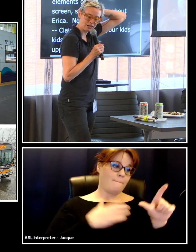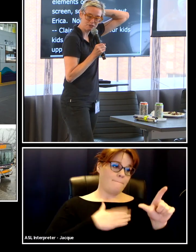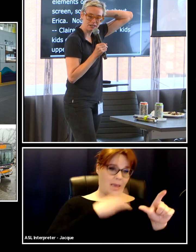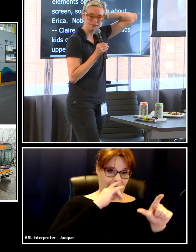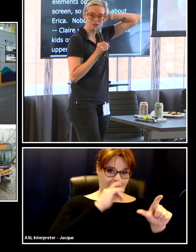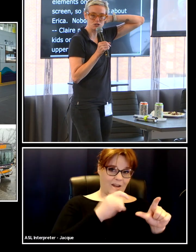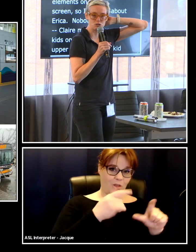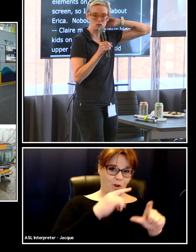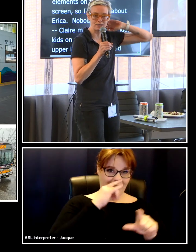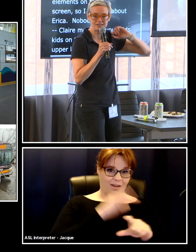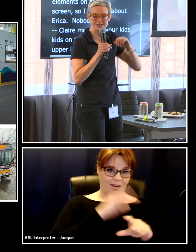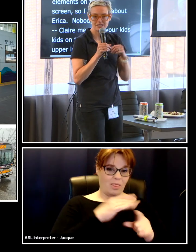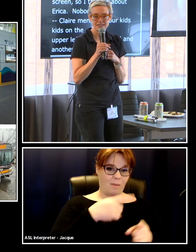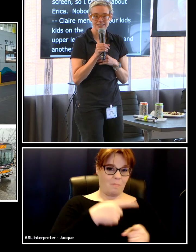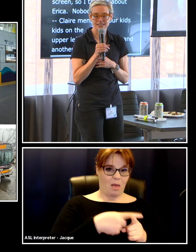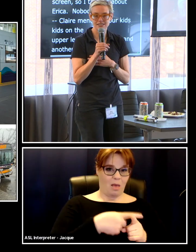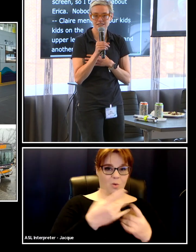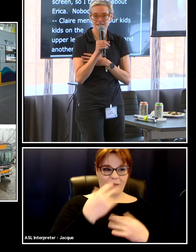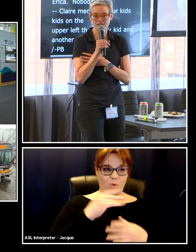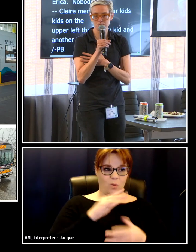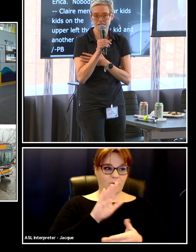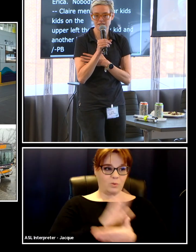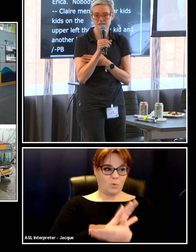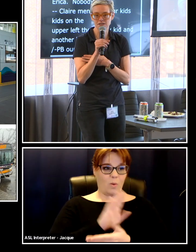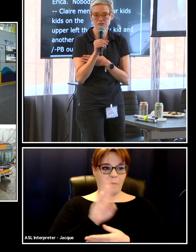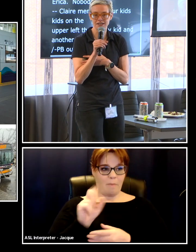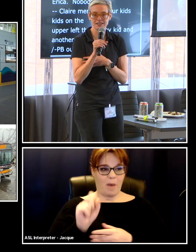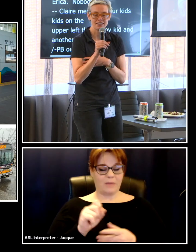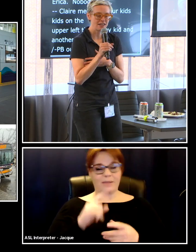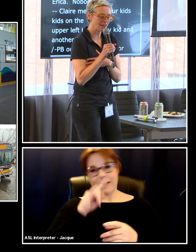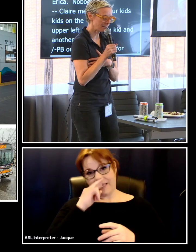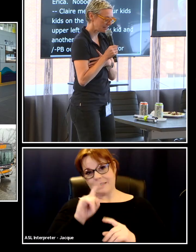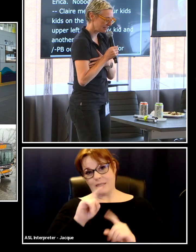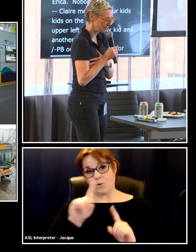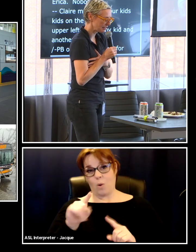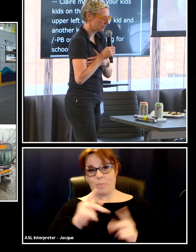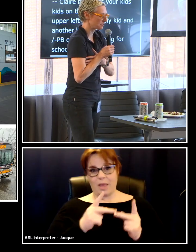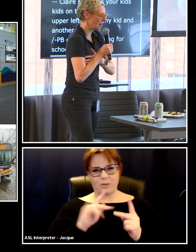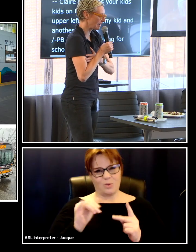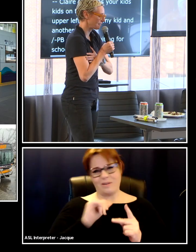block waiting for the school bus. Kids need to go places, too. And not all kids are going to drive.